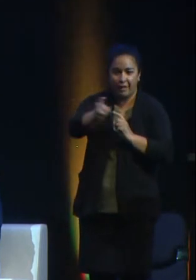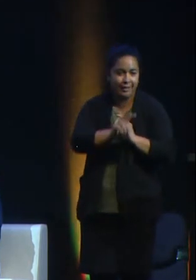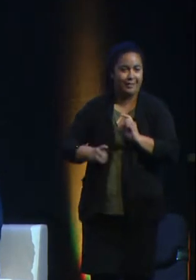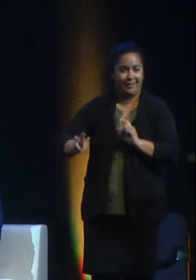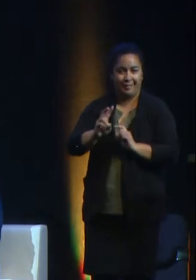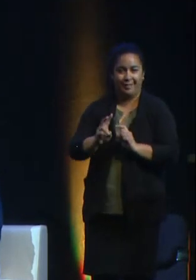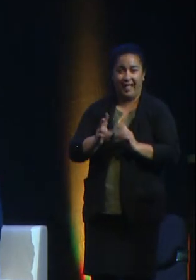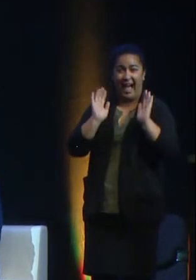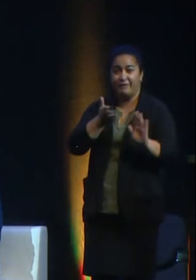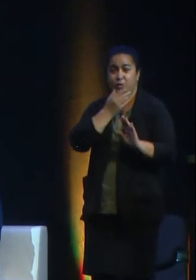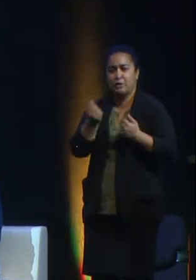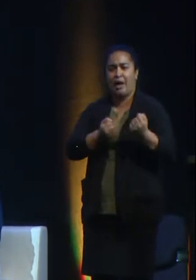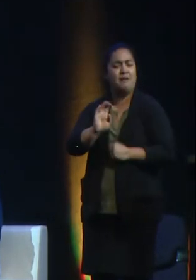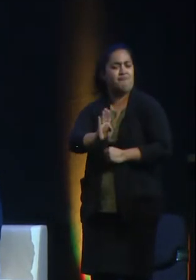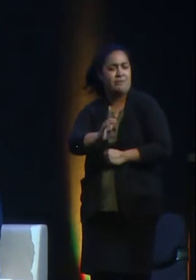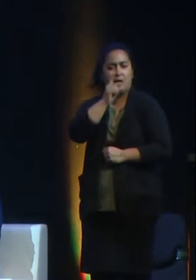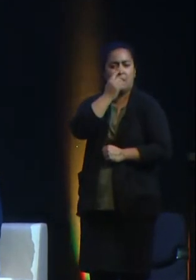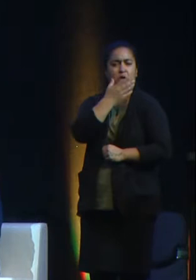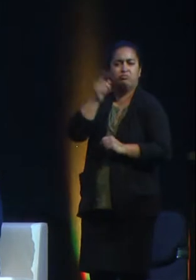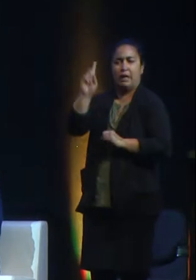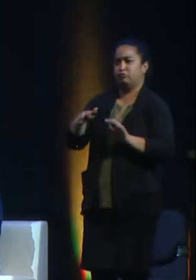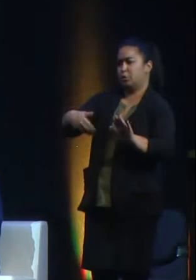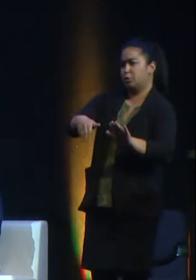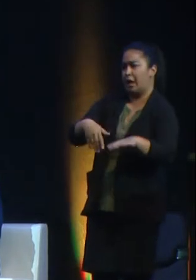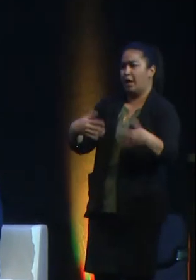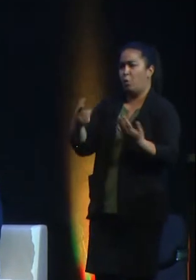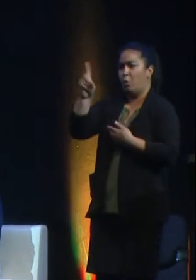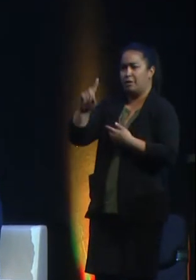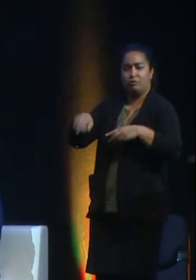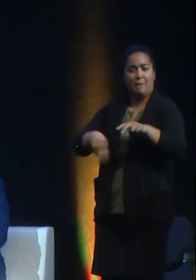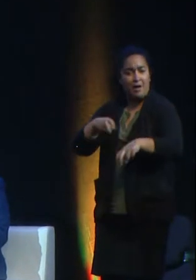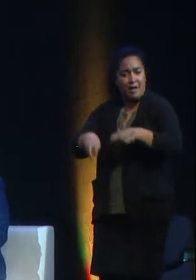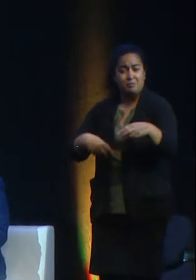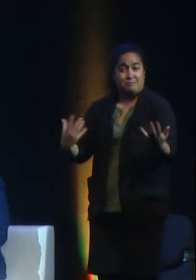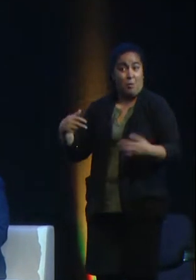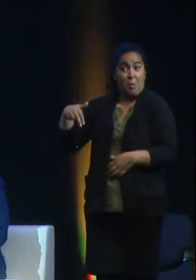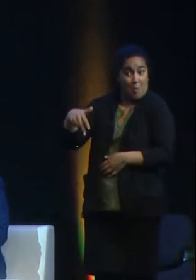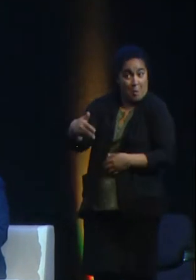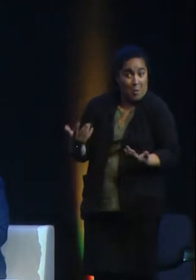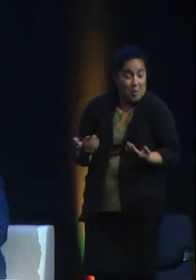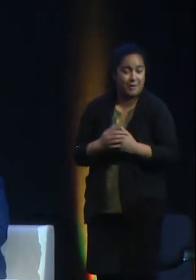in a car, you can come an electric scooter, on a bike or even walk. And then finally the